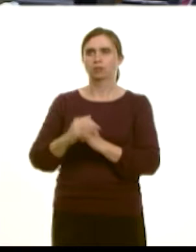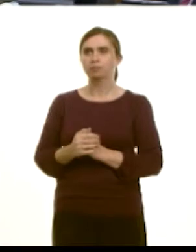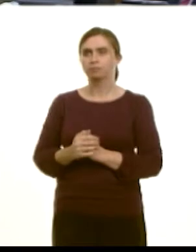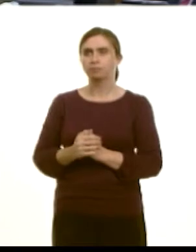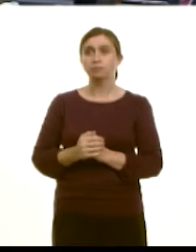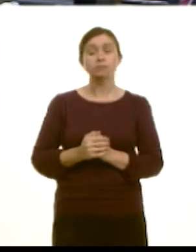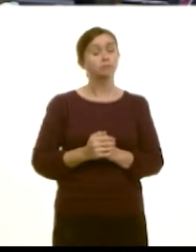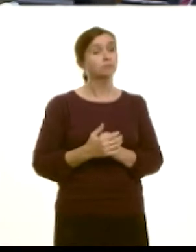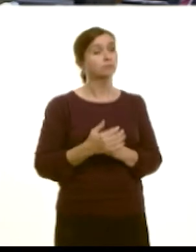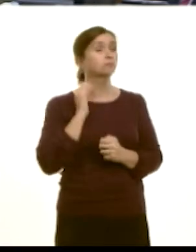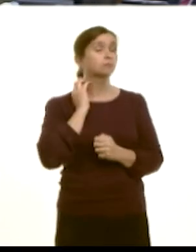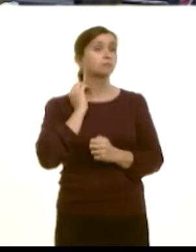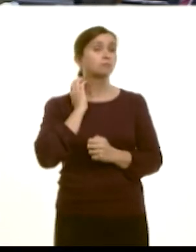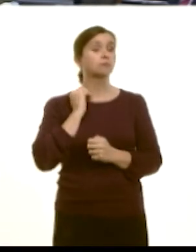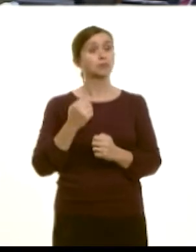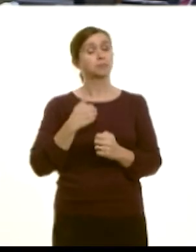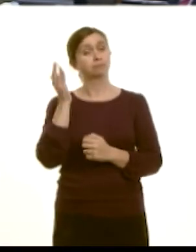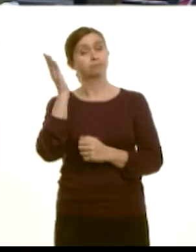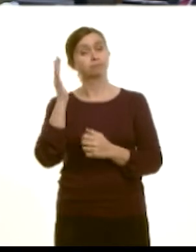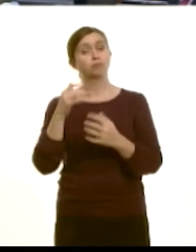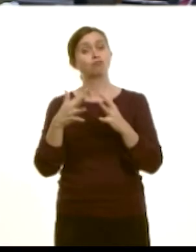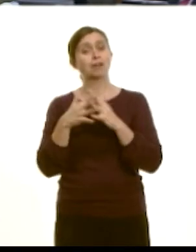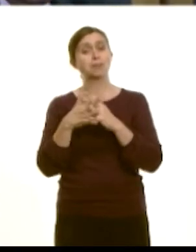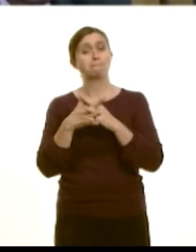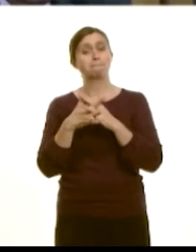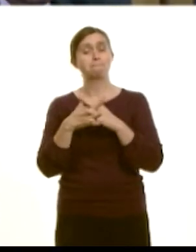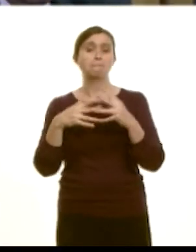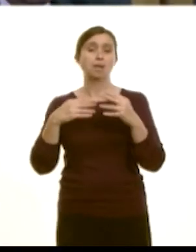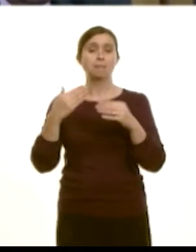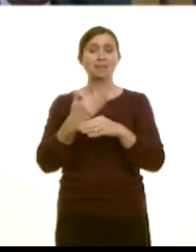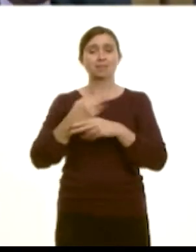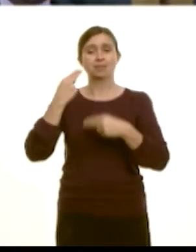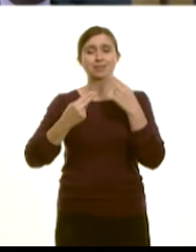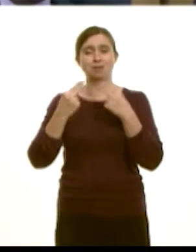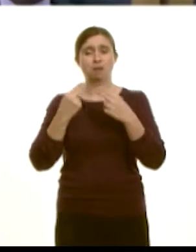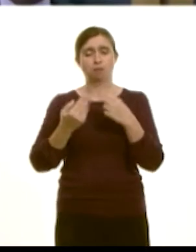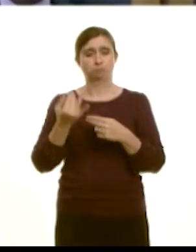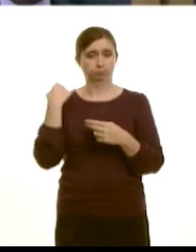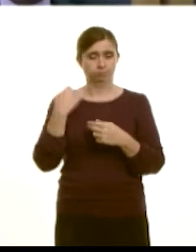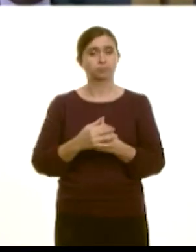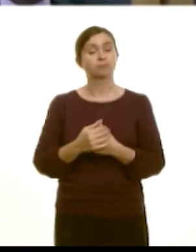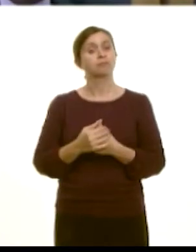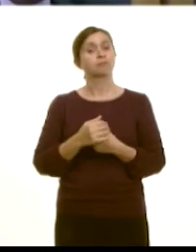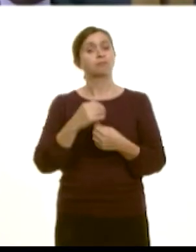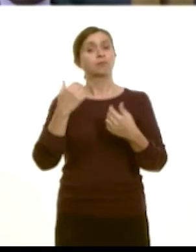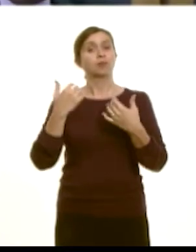Speaking at Wrexhamís business dinner 12 days ago, Wrexhamís Labour MP described the regionís rail system as ëdeficientí.